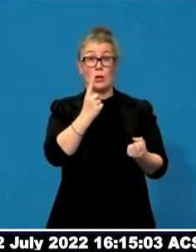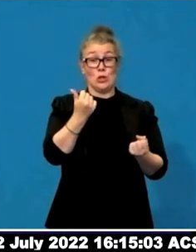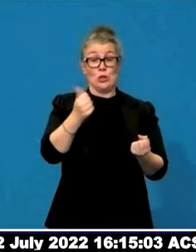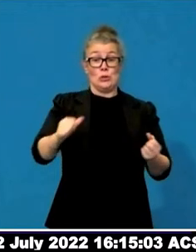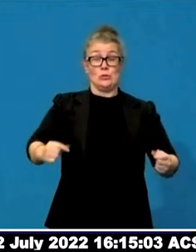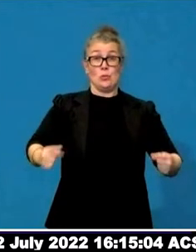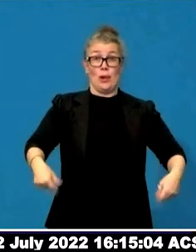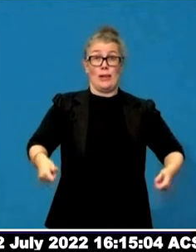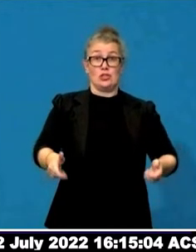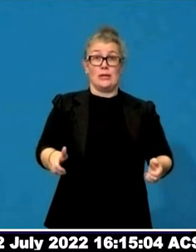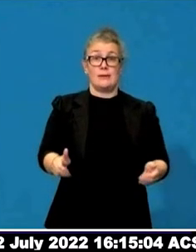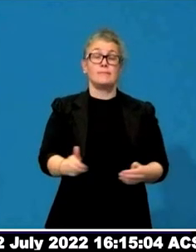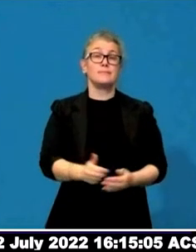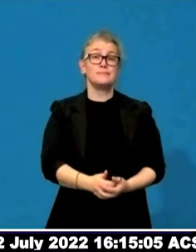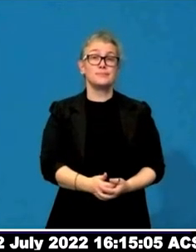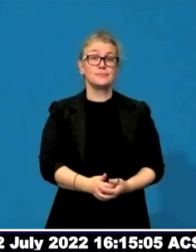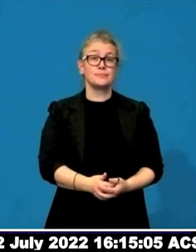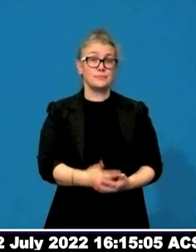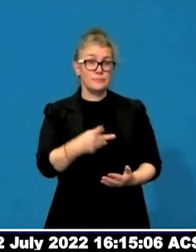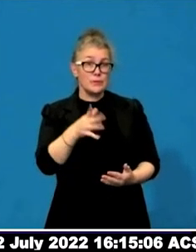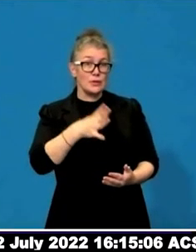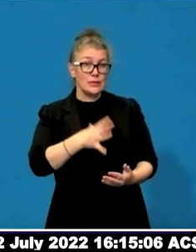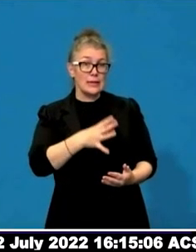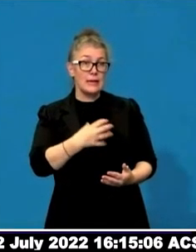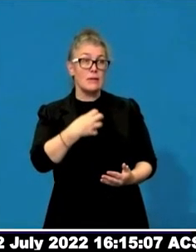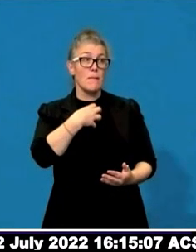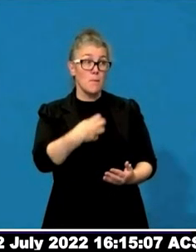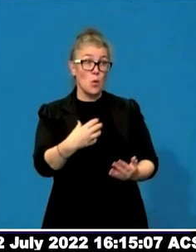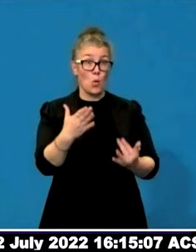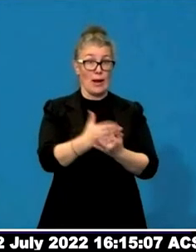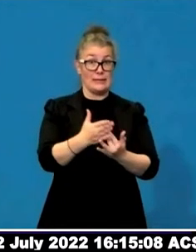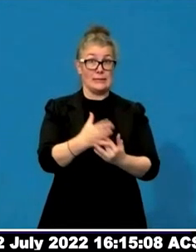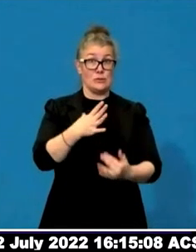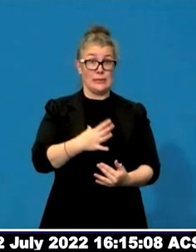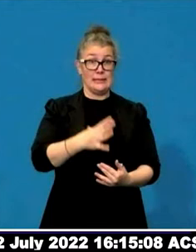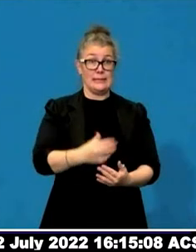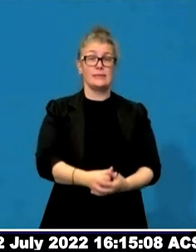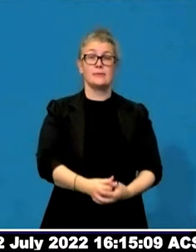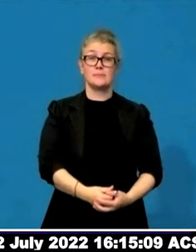So you need - you need more accessibility? Yes. Okay.